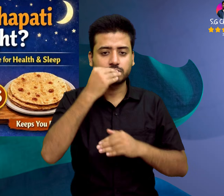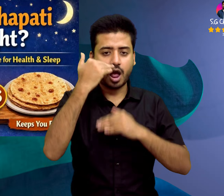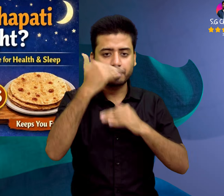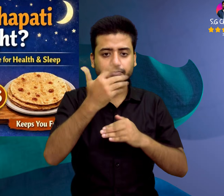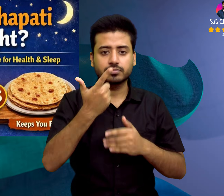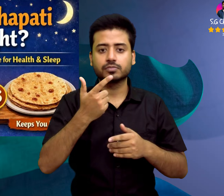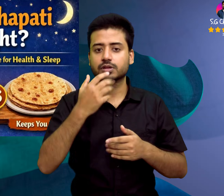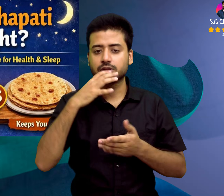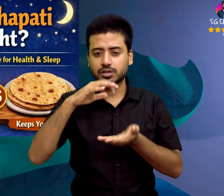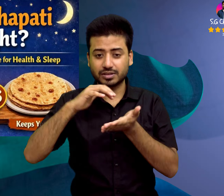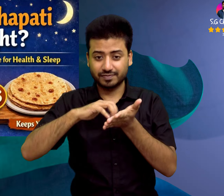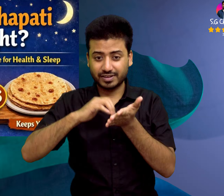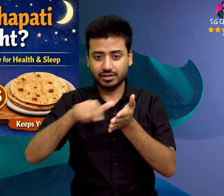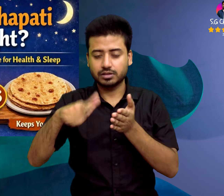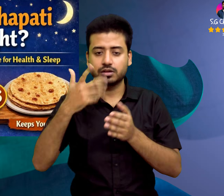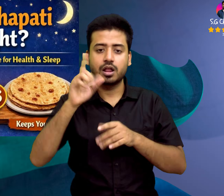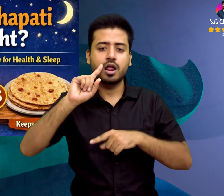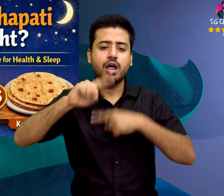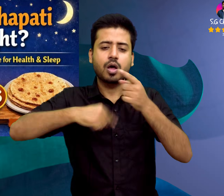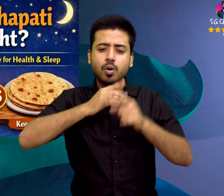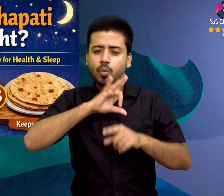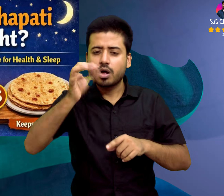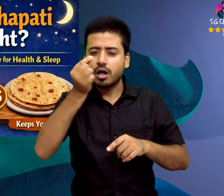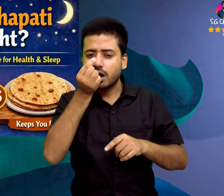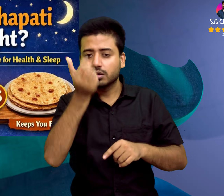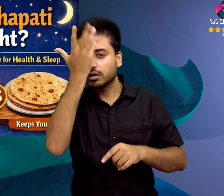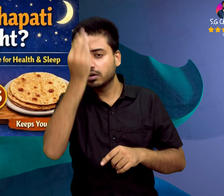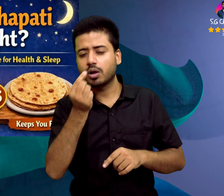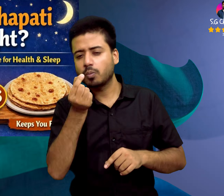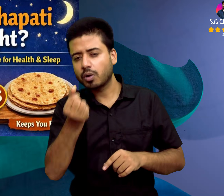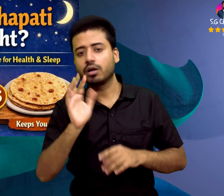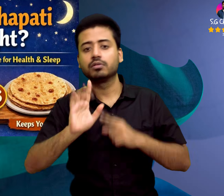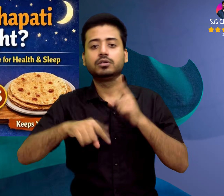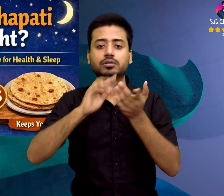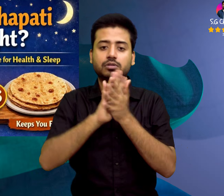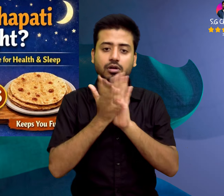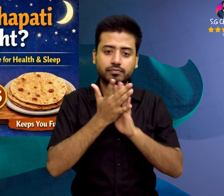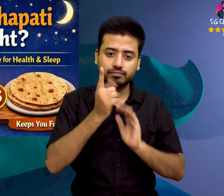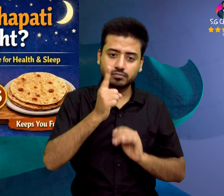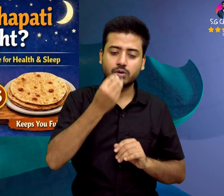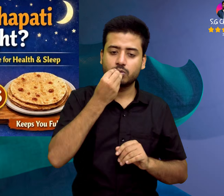the live active cultures probiotics such as lactobacillus and bifidobacterium actively